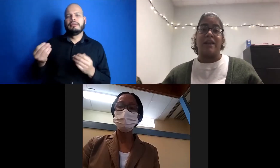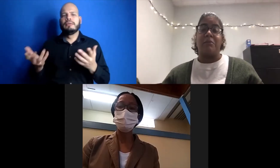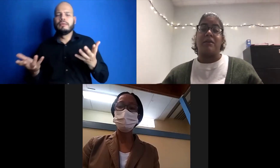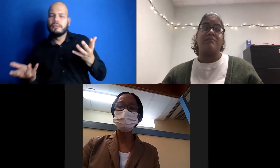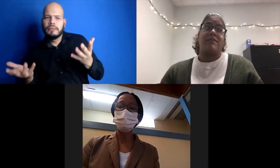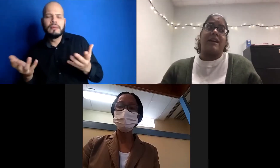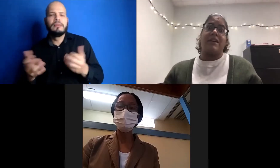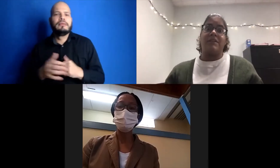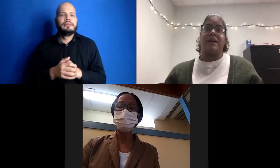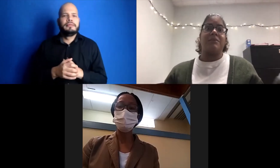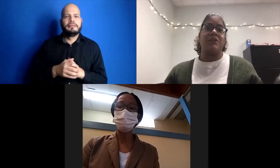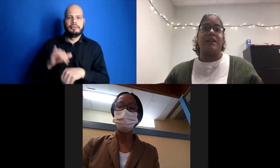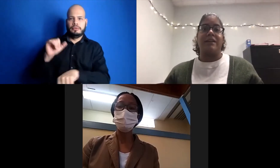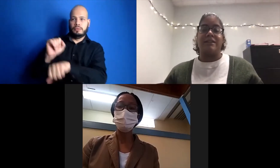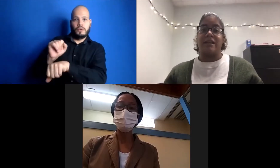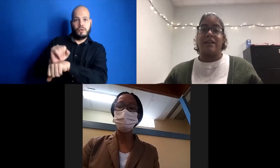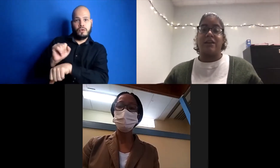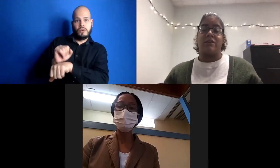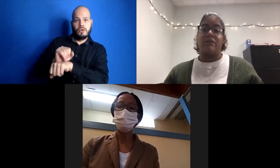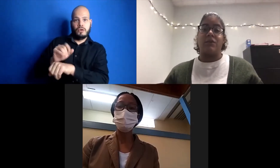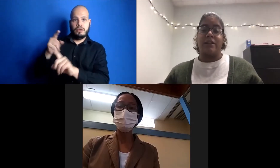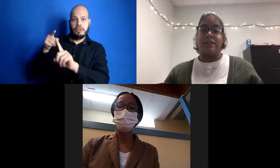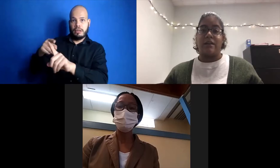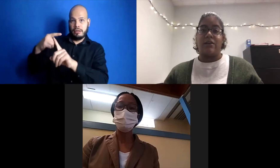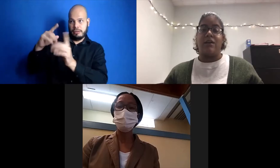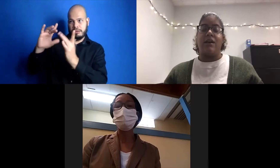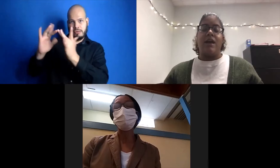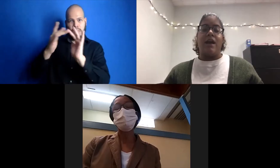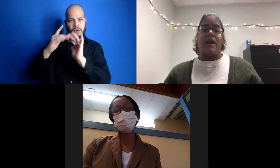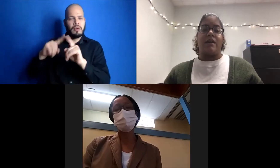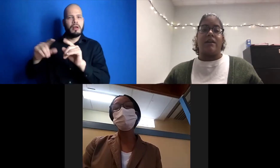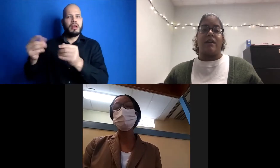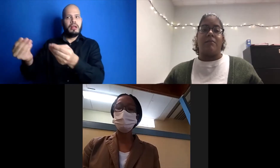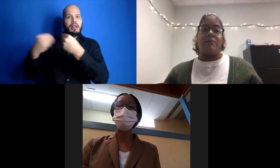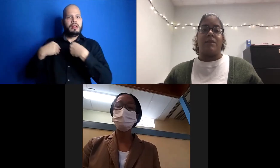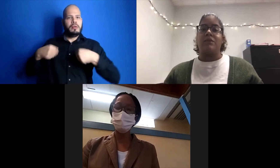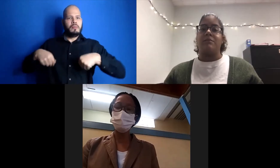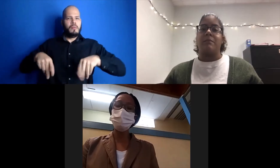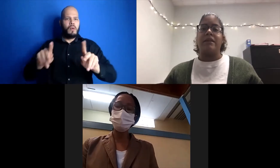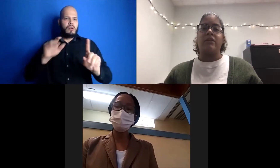but I got this opportunity instead here at the Fogarty Center and um it was mainly through